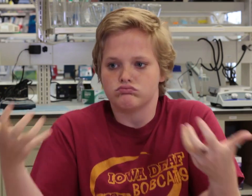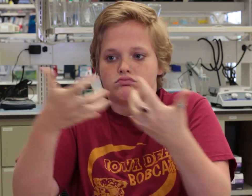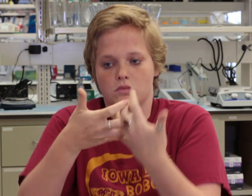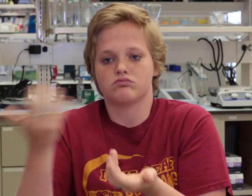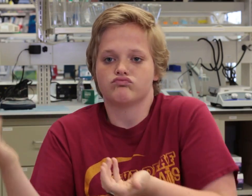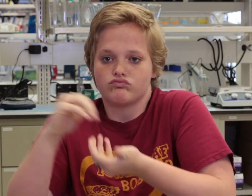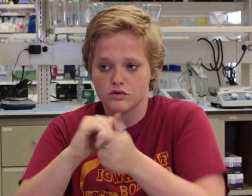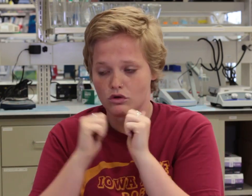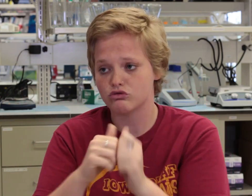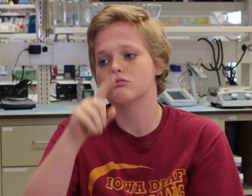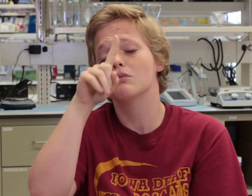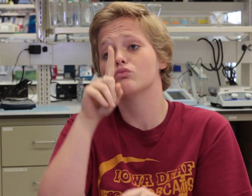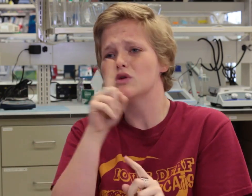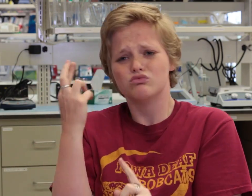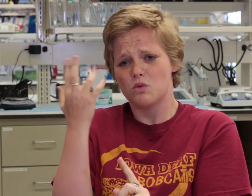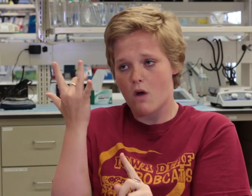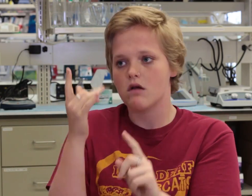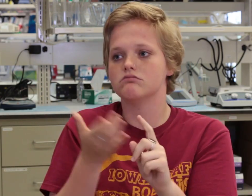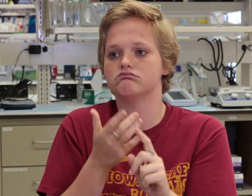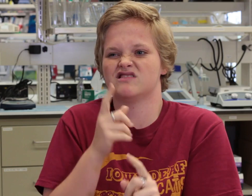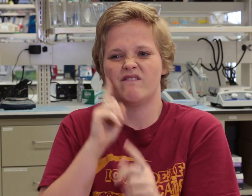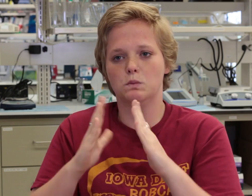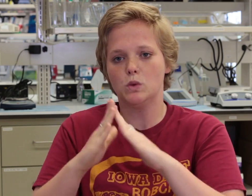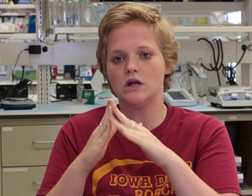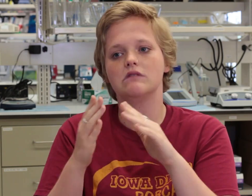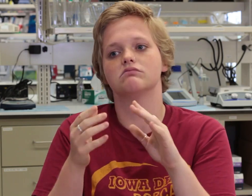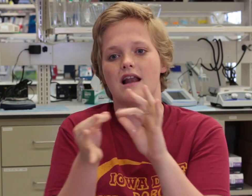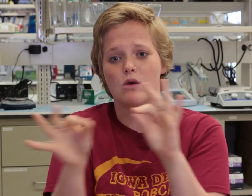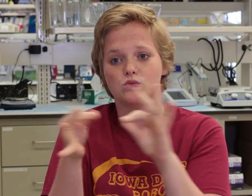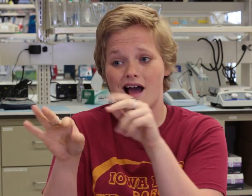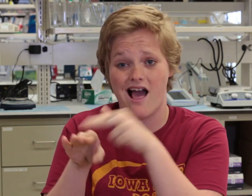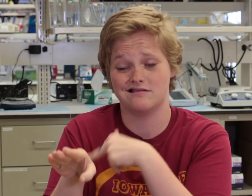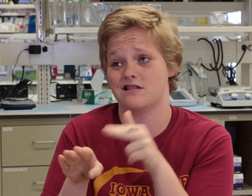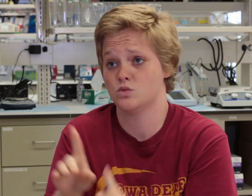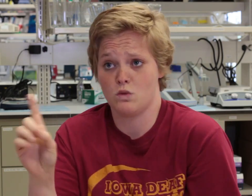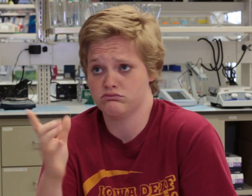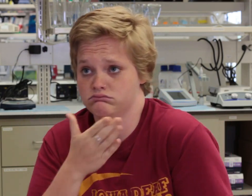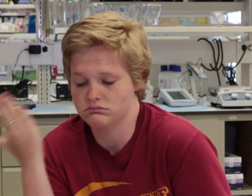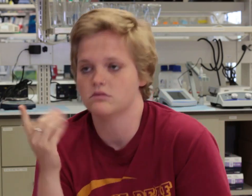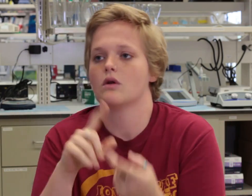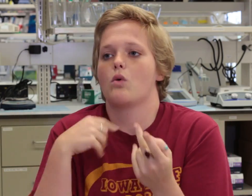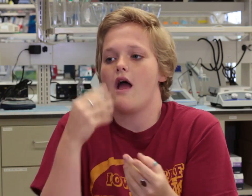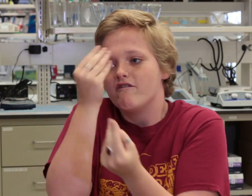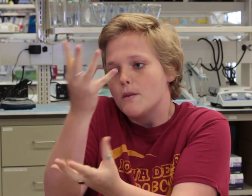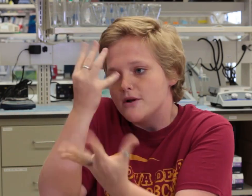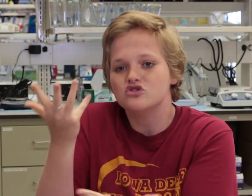I want to merge them together and partner. And the reason for that is because the deaf community doesn't always have language access,